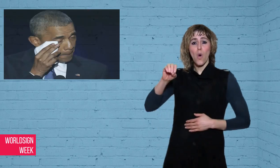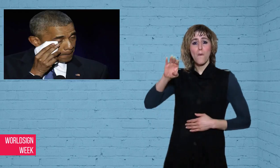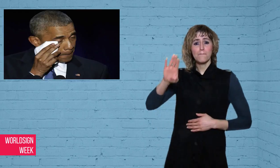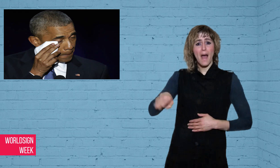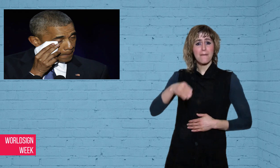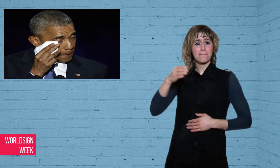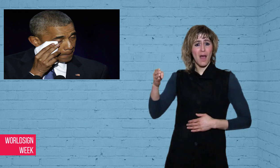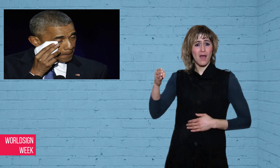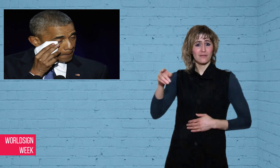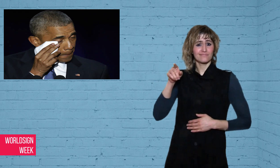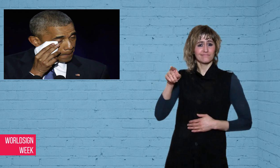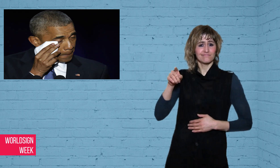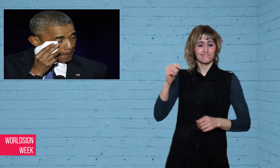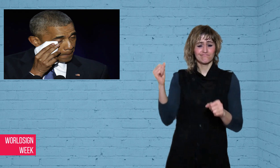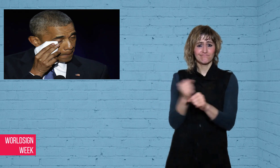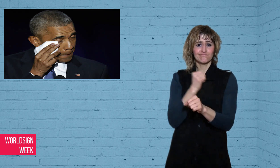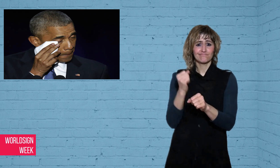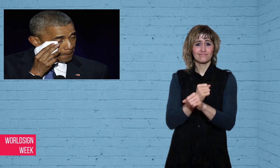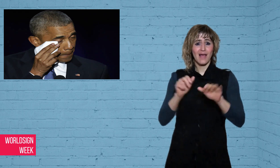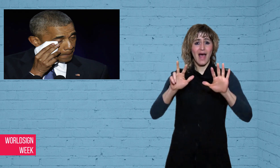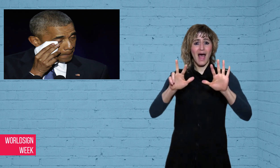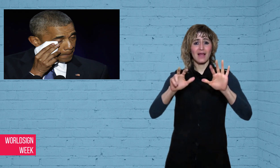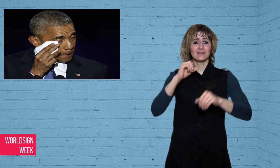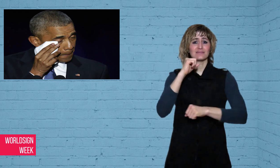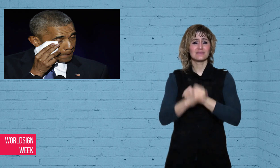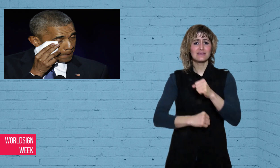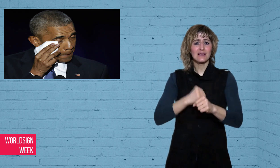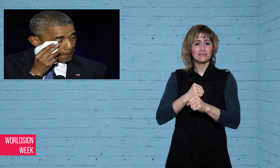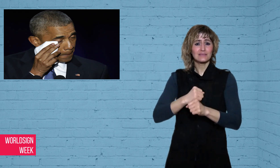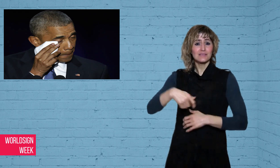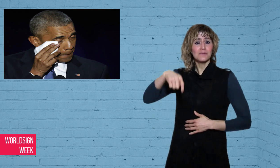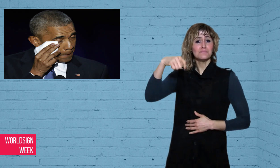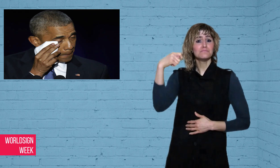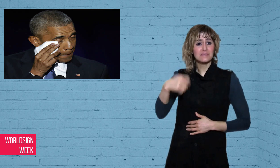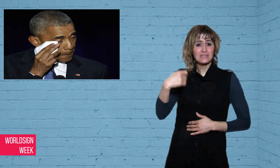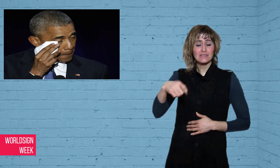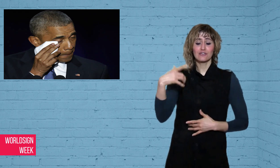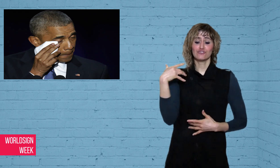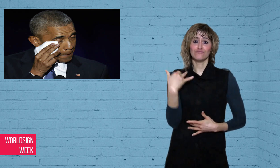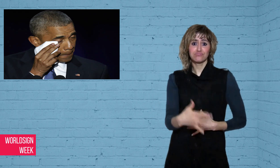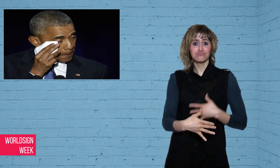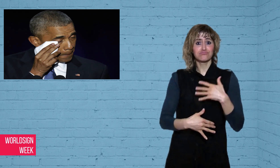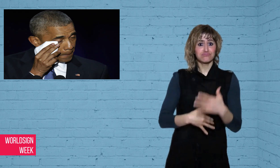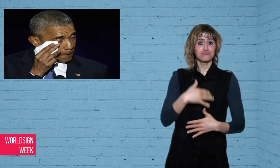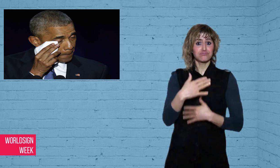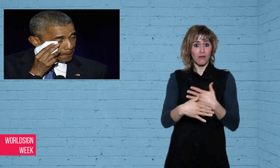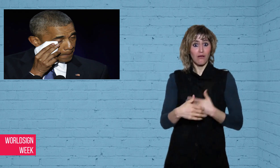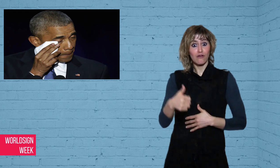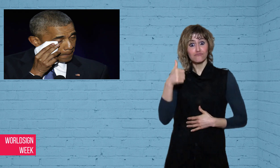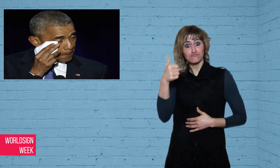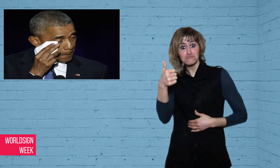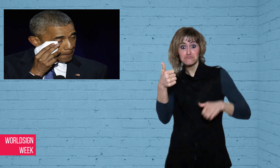Obama’s eight years as President has been